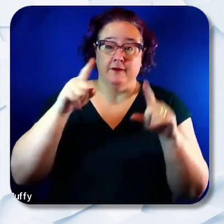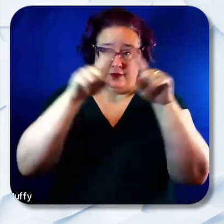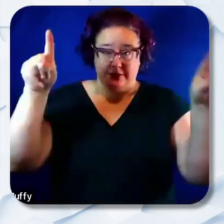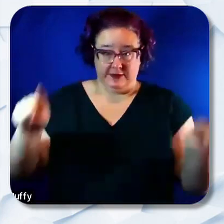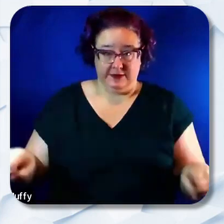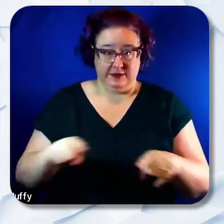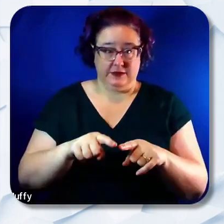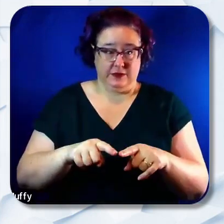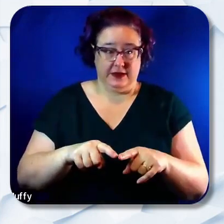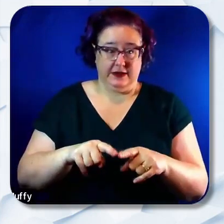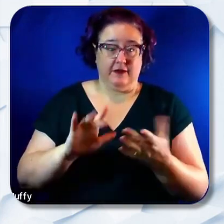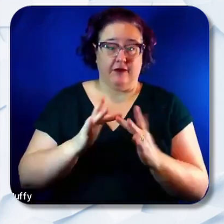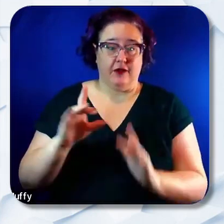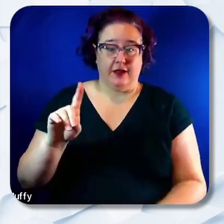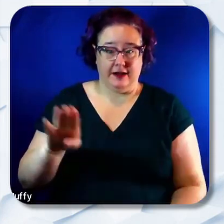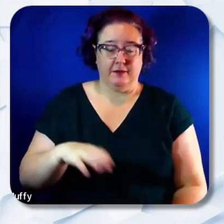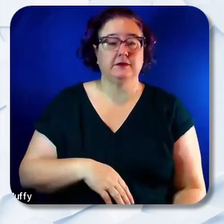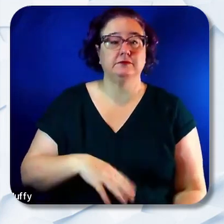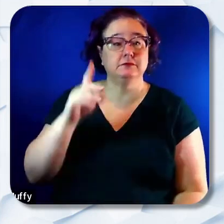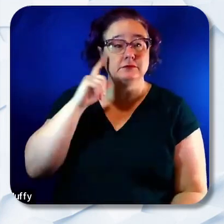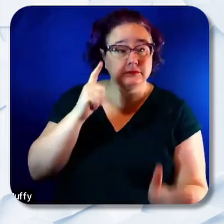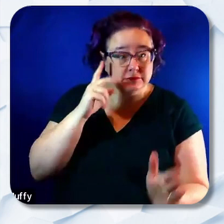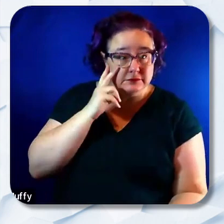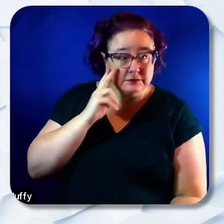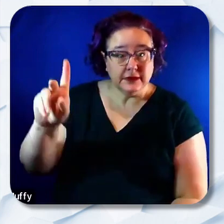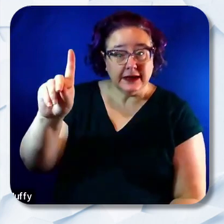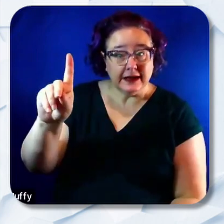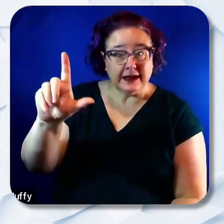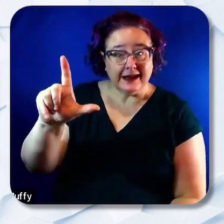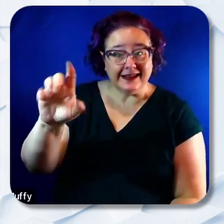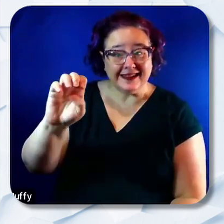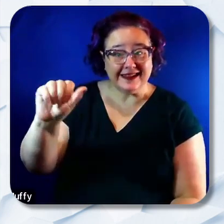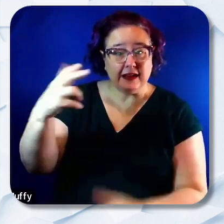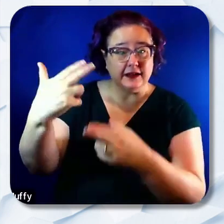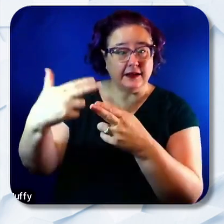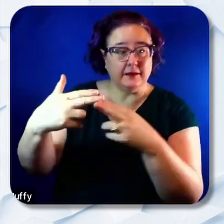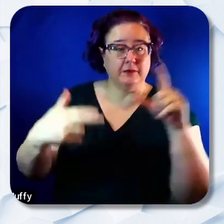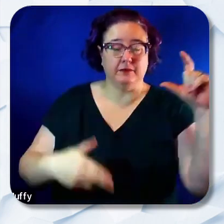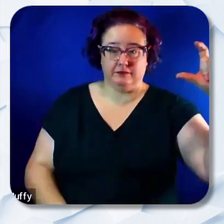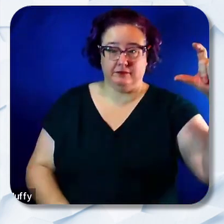Please note that the LEA name and County District, School or CDS code will appear at the top